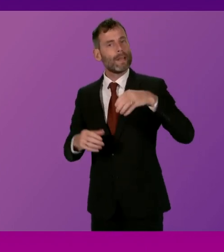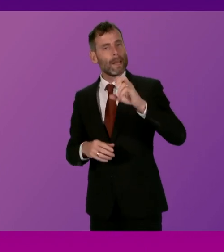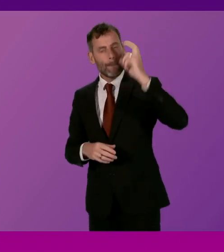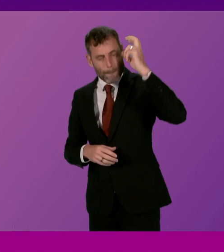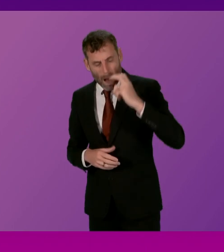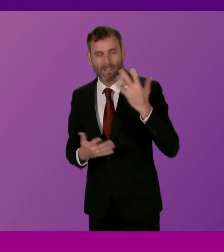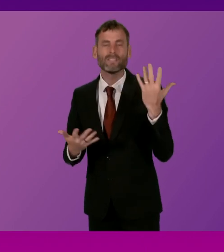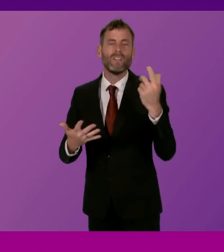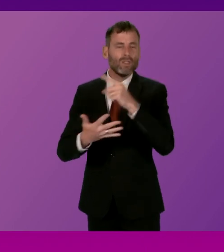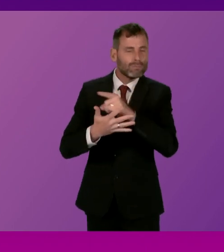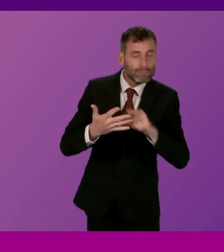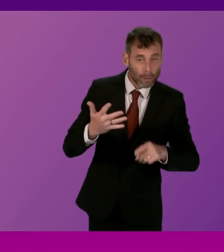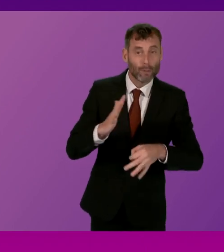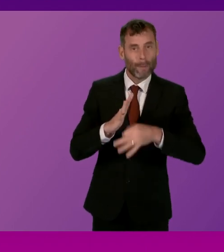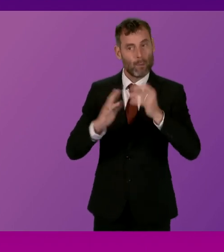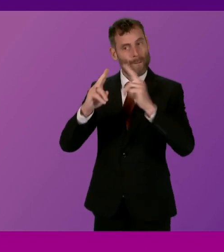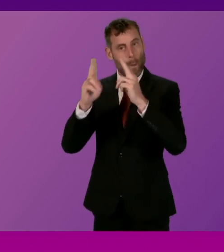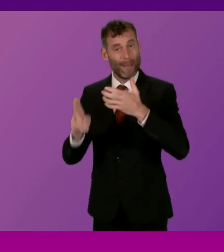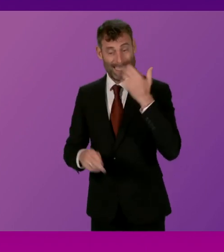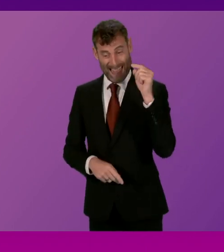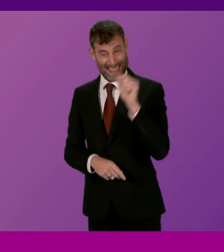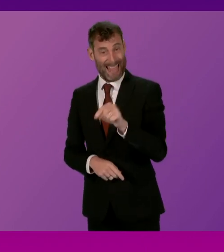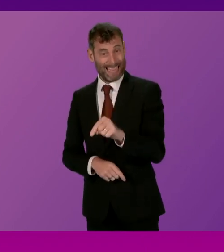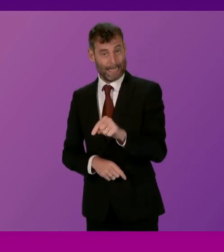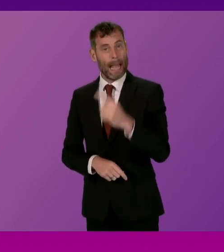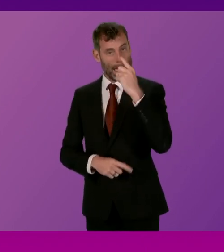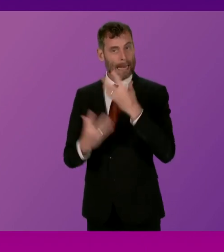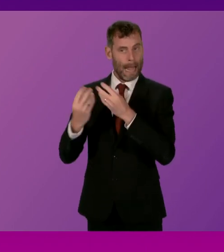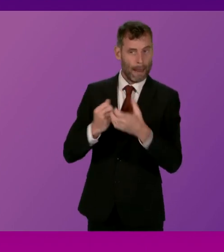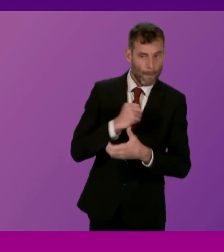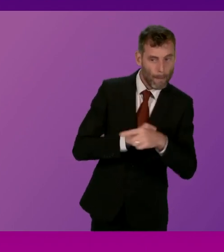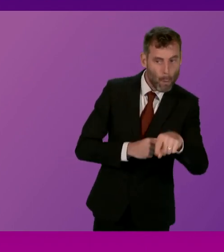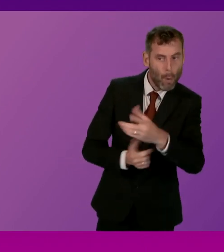of tackling the climate emergency and tackling poverty, and that such policies are instrumental